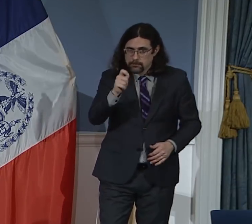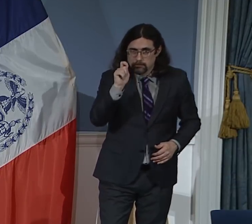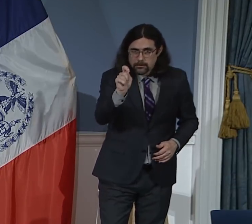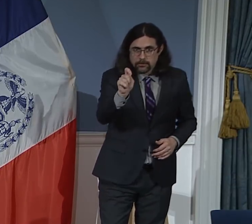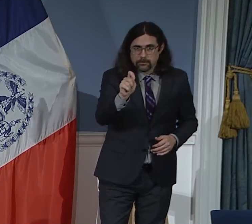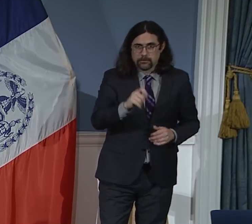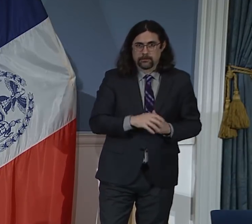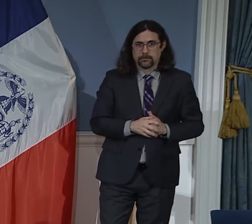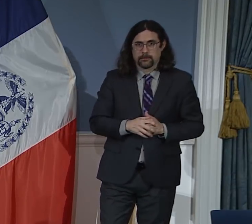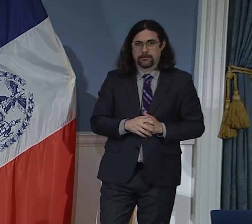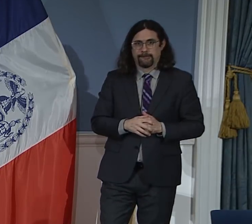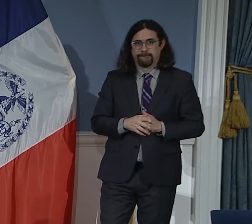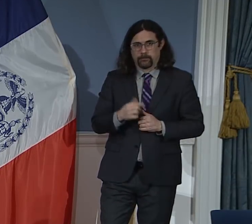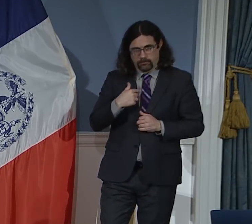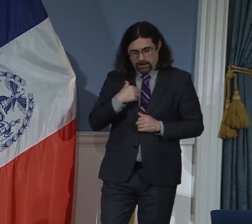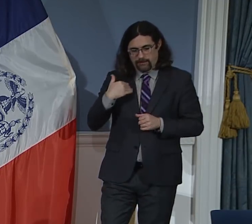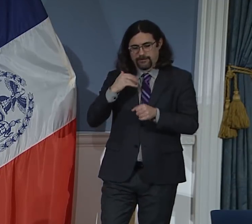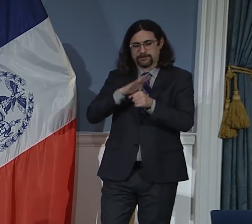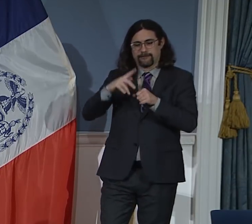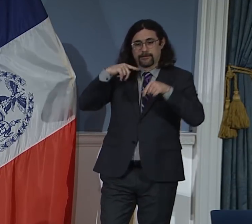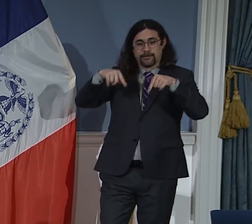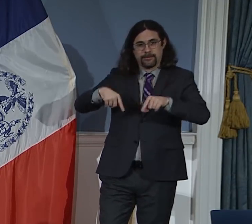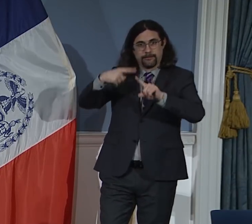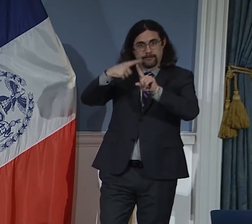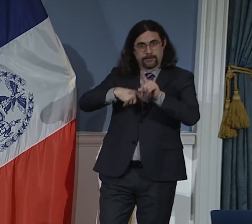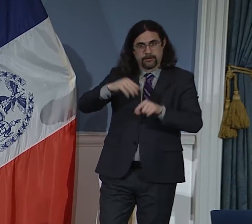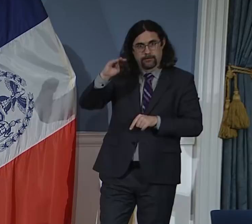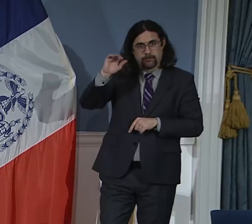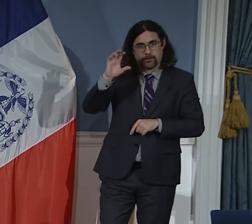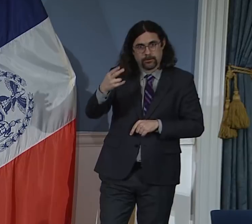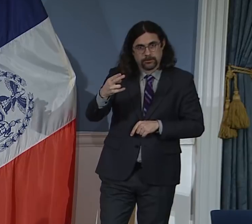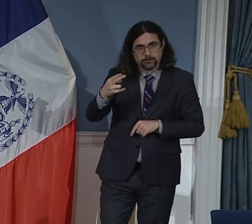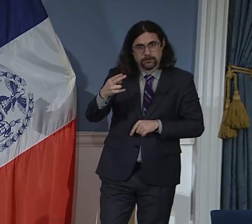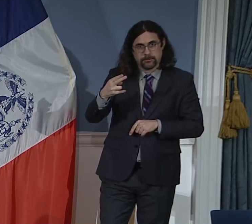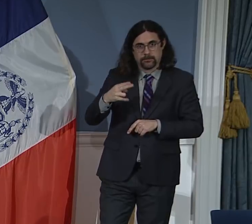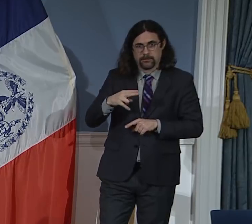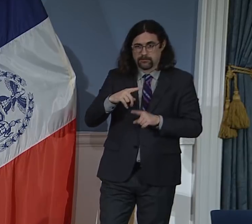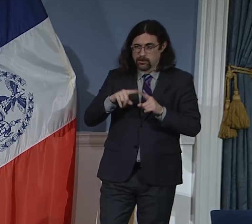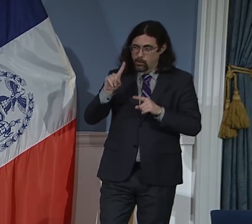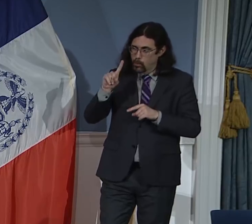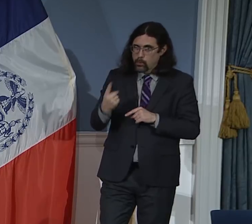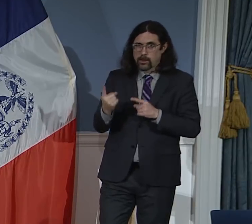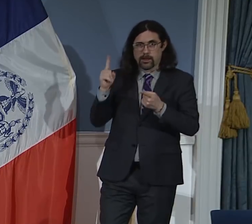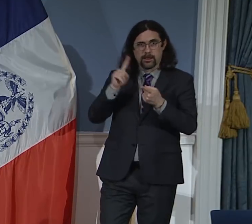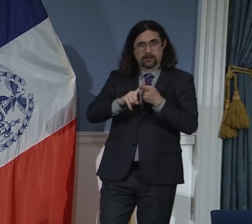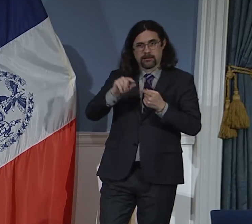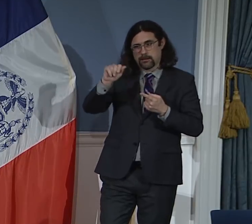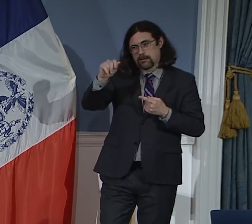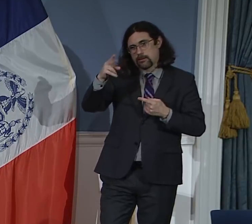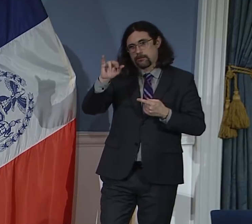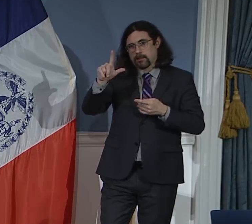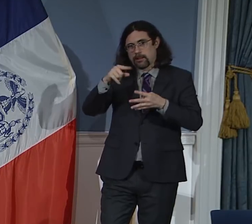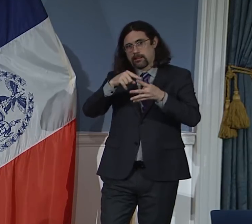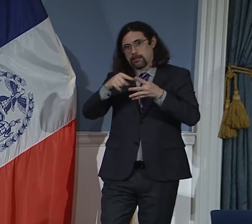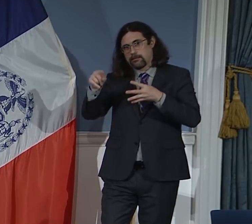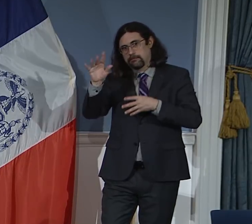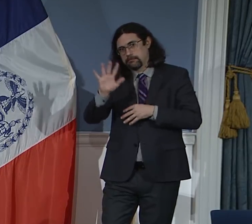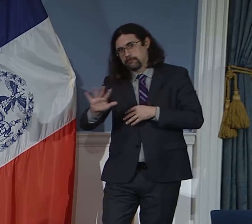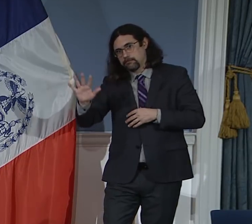AND SO, THAT'S WHAT I'M SAYING HERE TODAY. I'M BEING ABUNDANTLY CLEAR. FOR THE MONTH OF RMACH W,EHA VE SUPPLIES. IT WILL TAKE US INTO THE